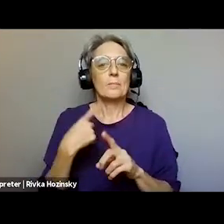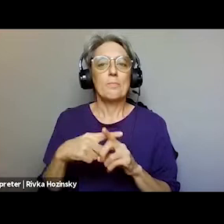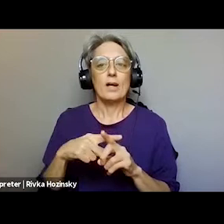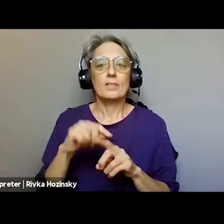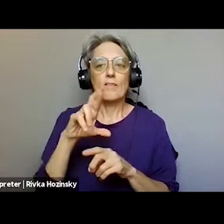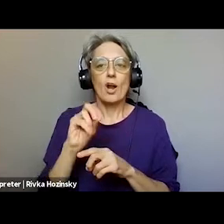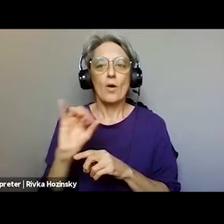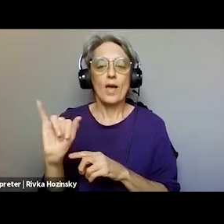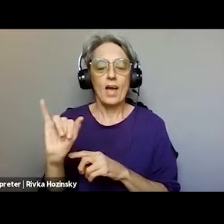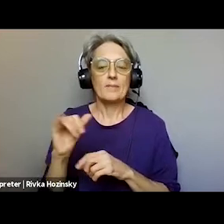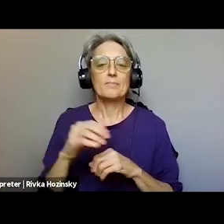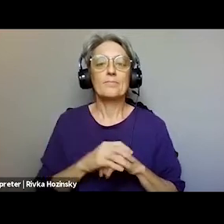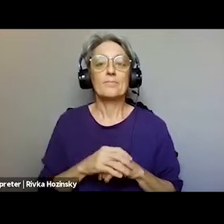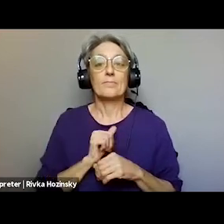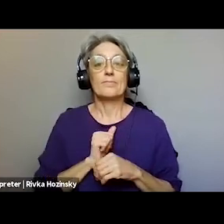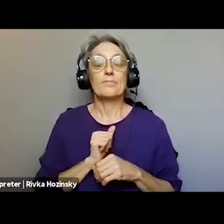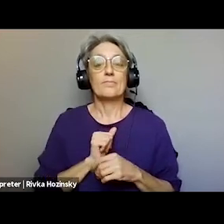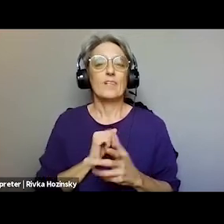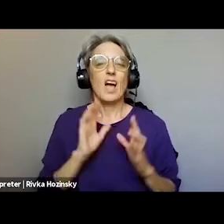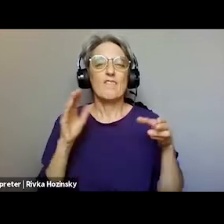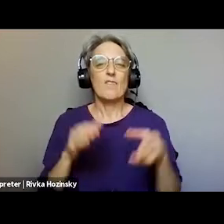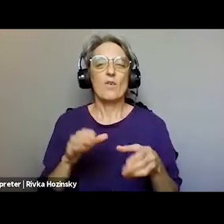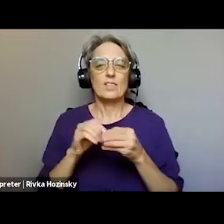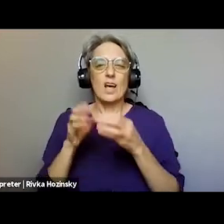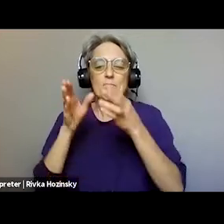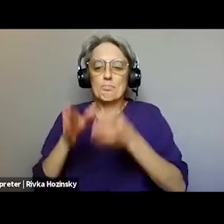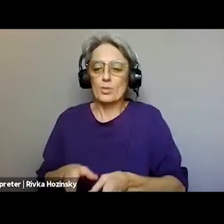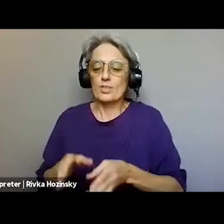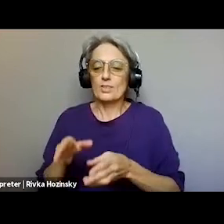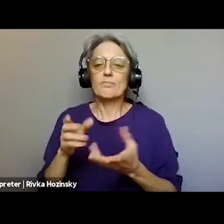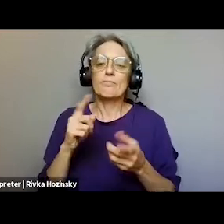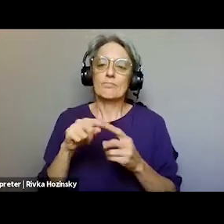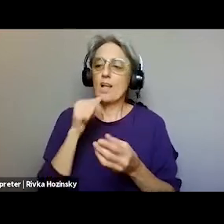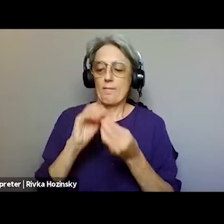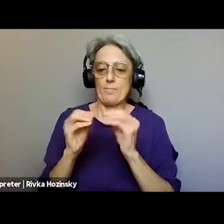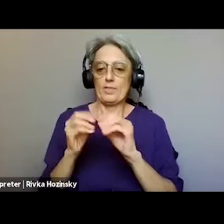Personally I’m sort of more person focused but when we talk to legislators and policy makers